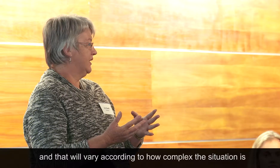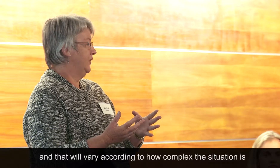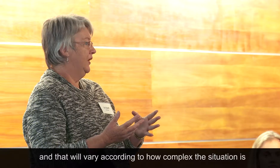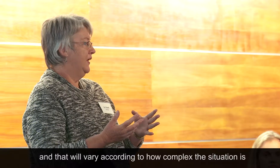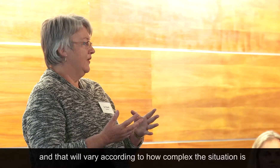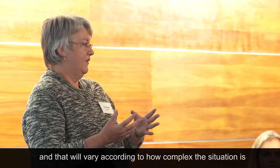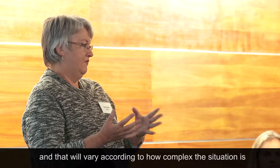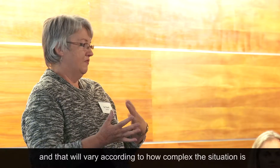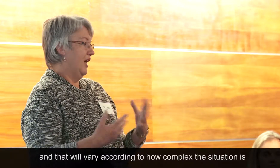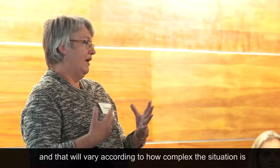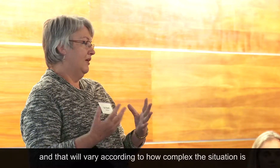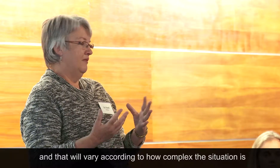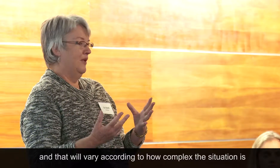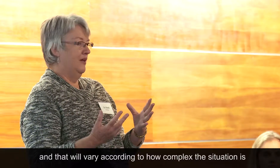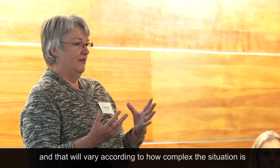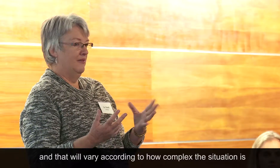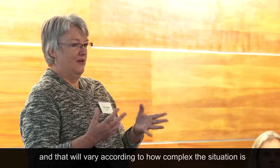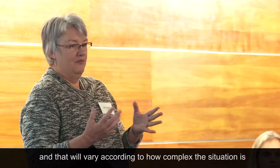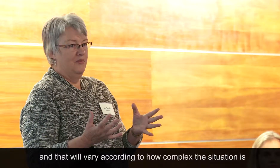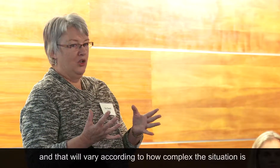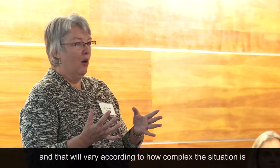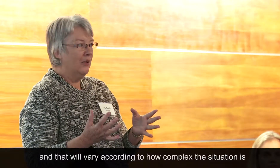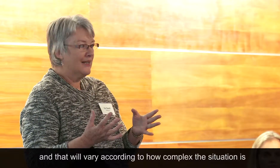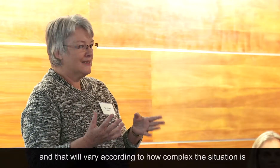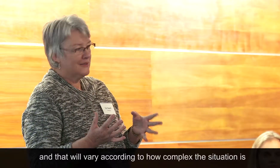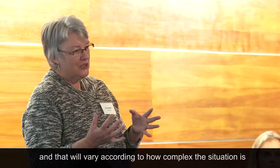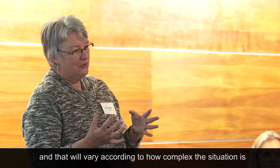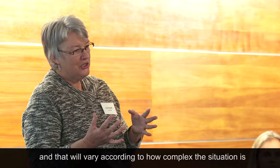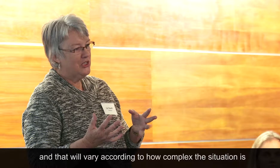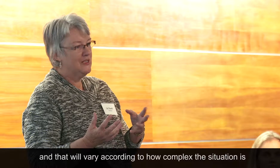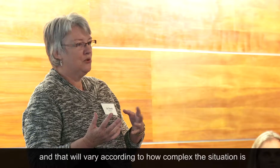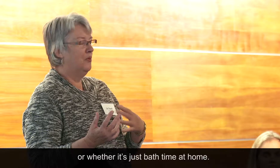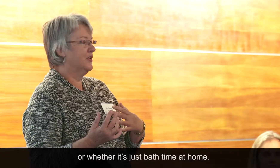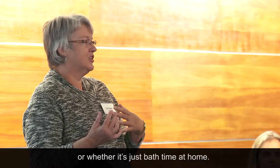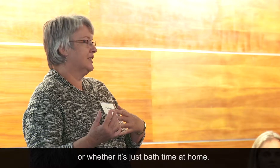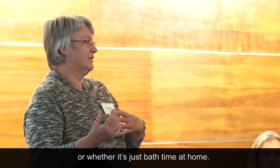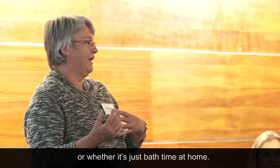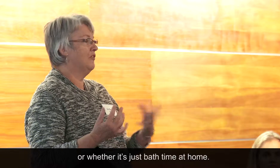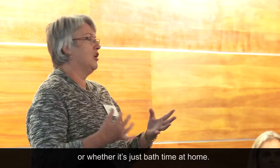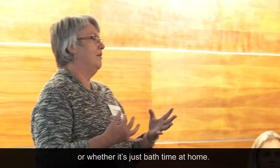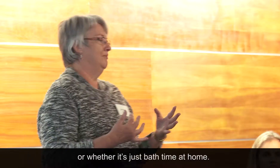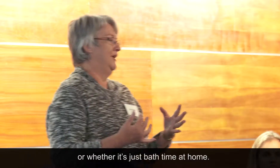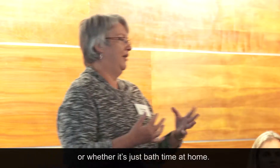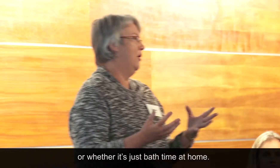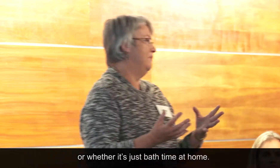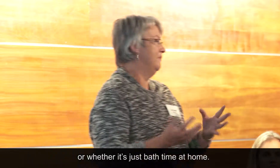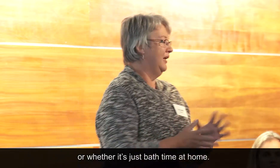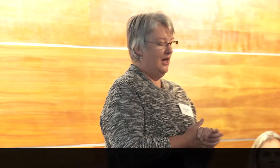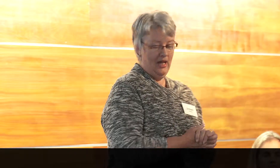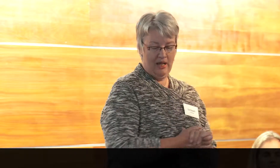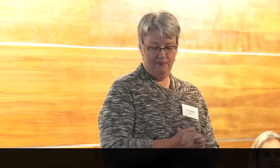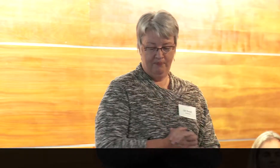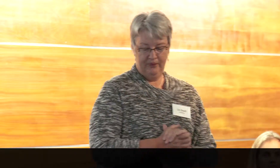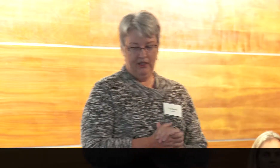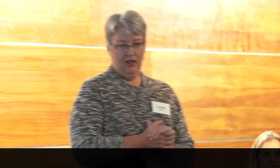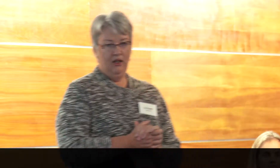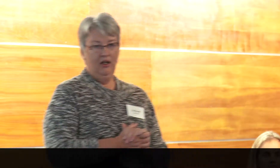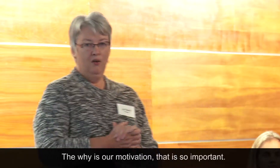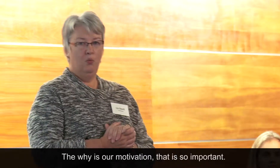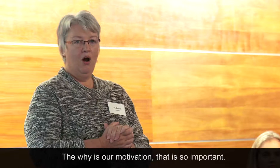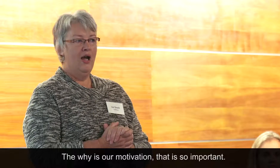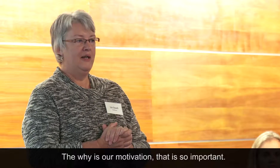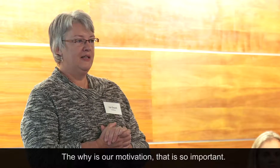to how complex the situation is or whether it’s just bath time at home. The why is